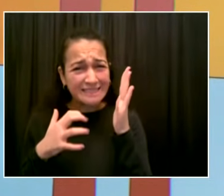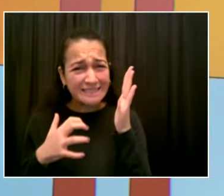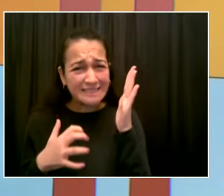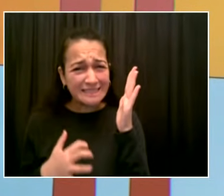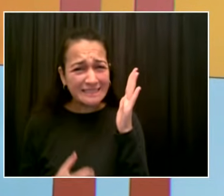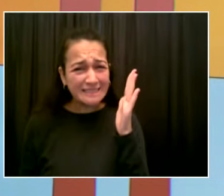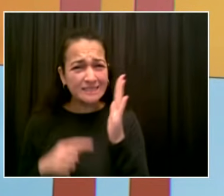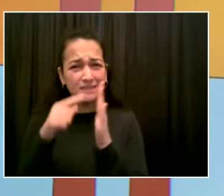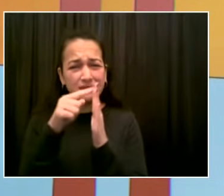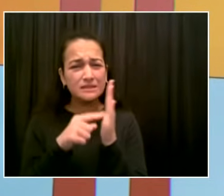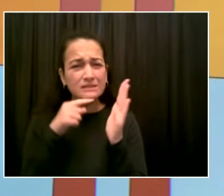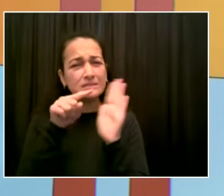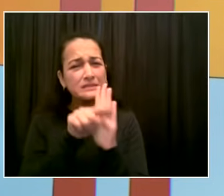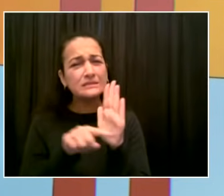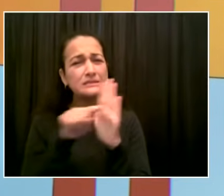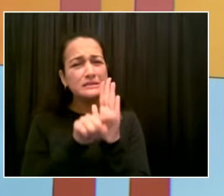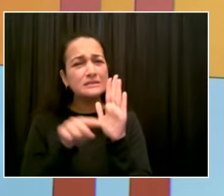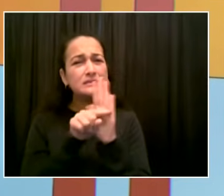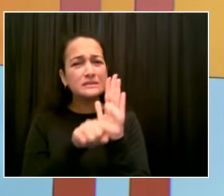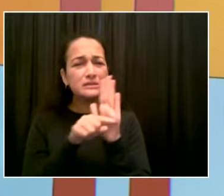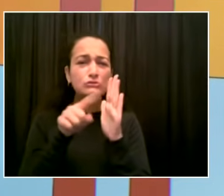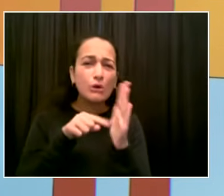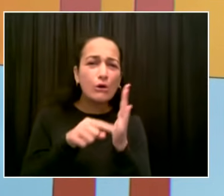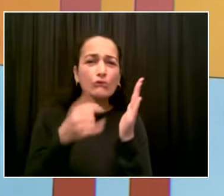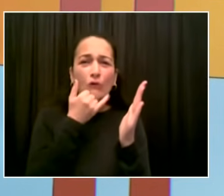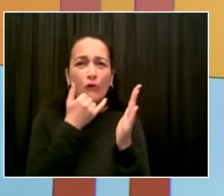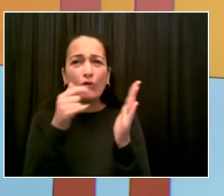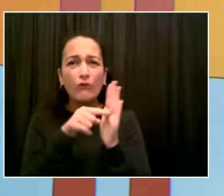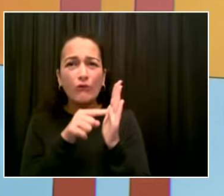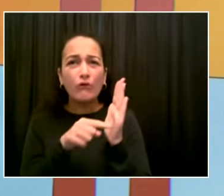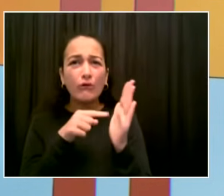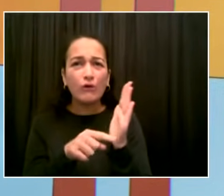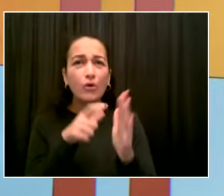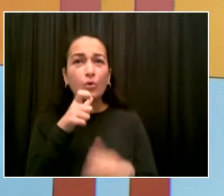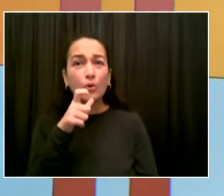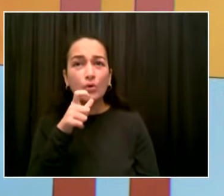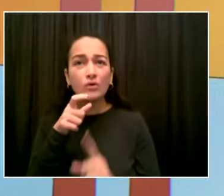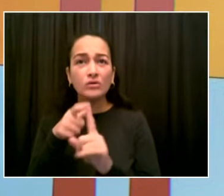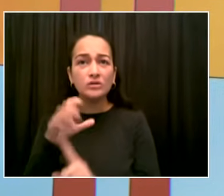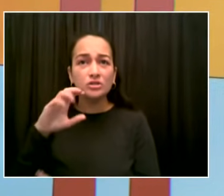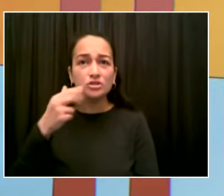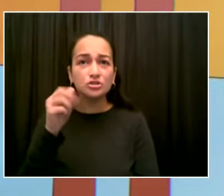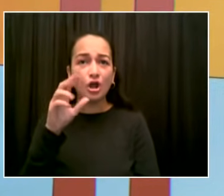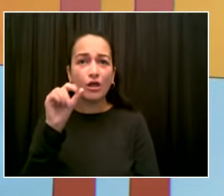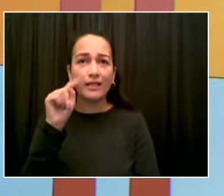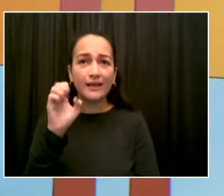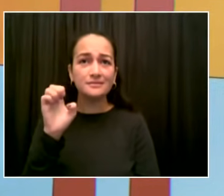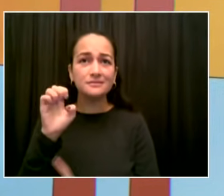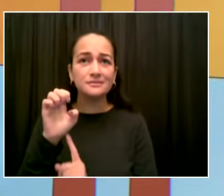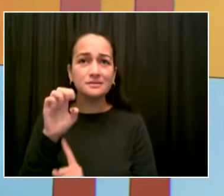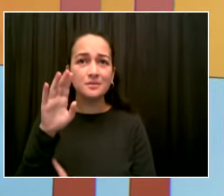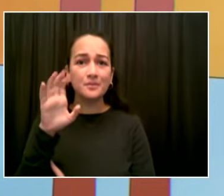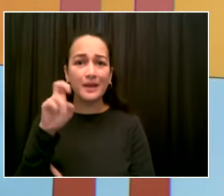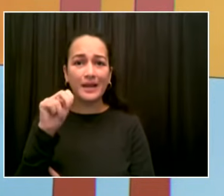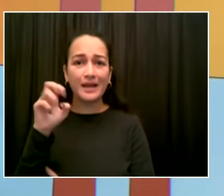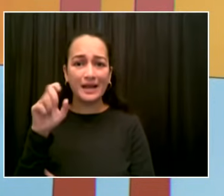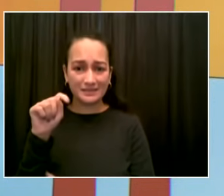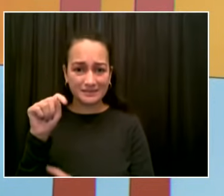PAGES LONG, BASICALLY HE GOES